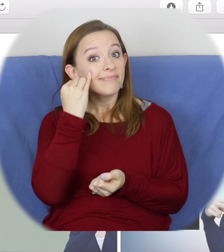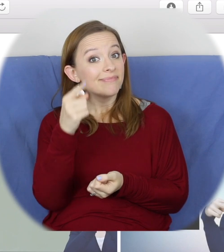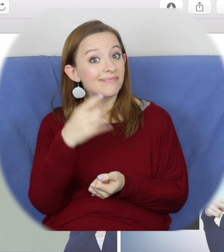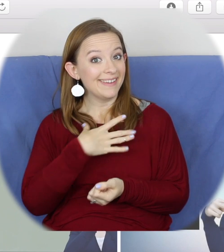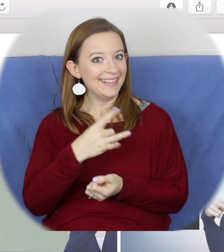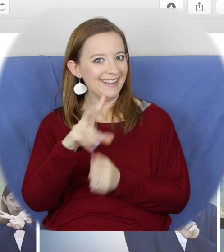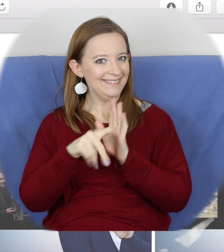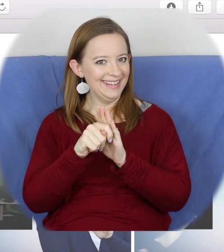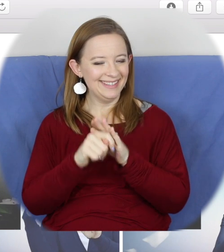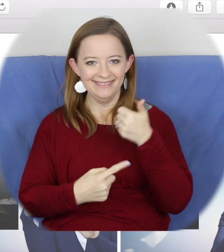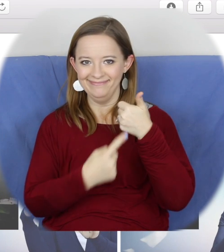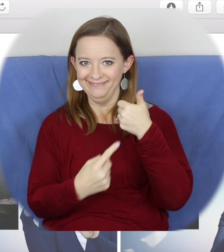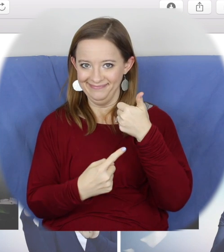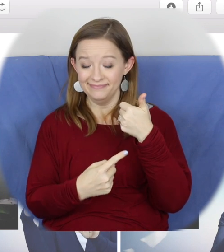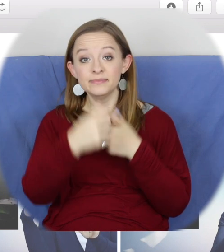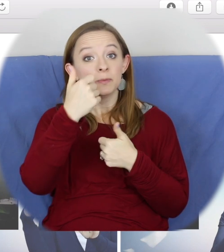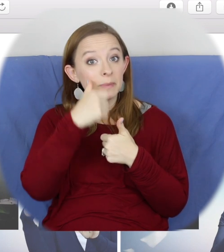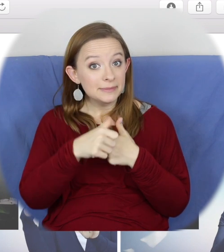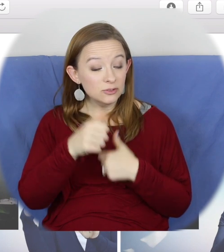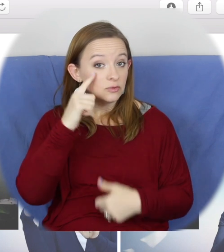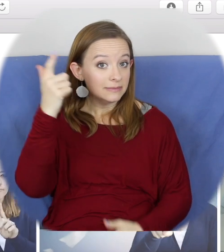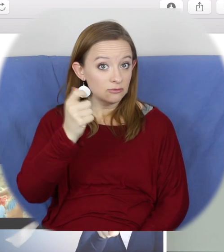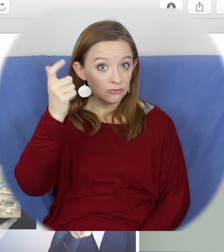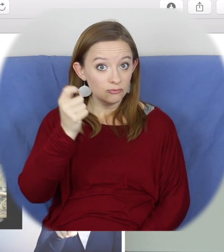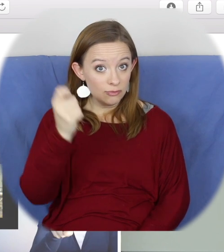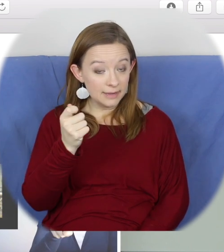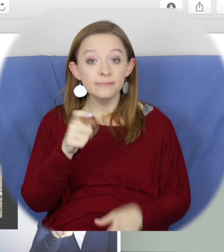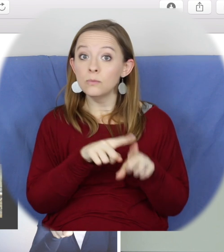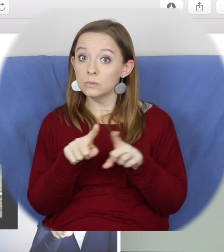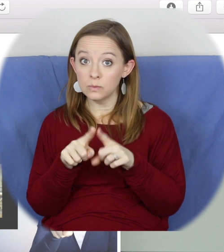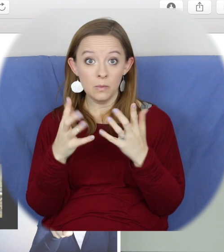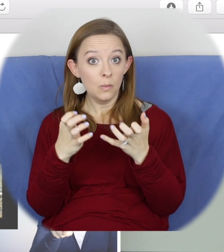So, if you like this video please click LIKE and remember to subscribe.